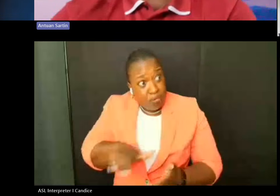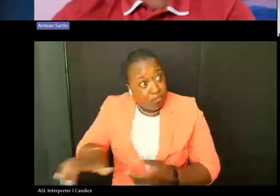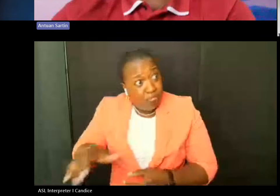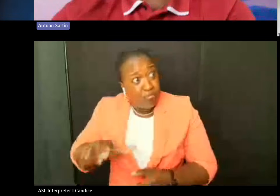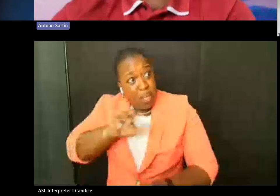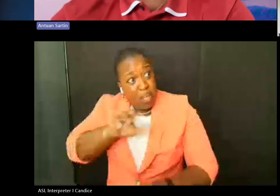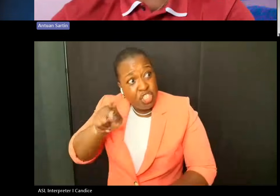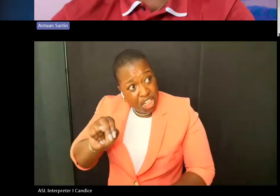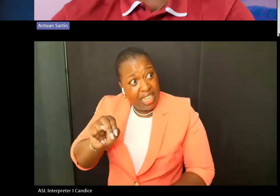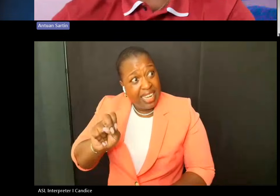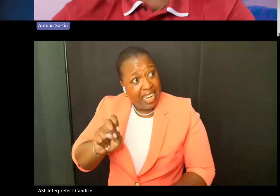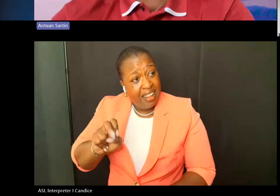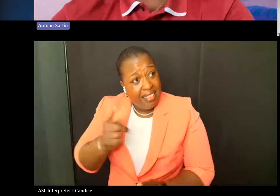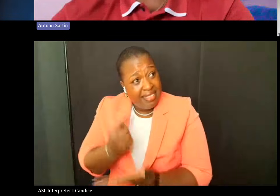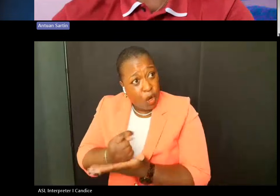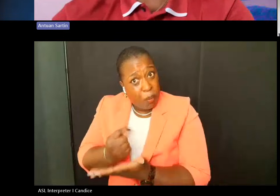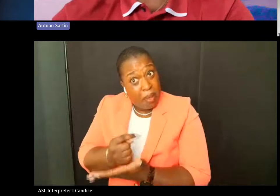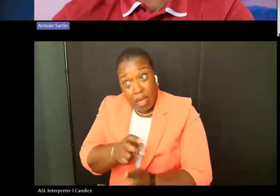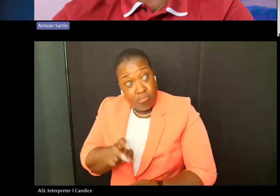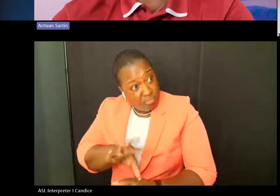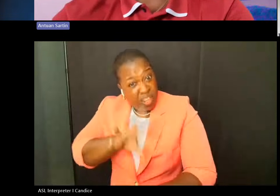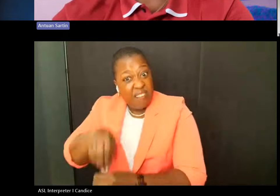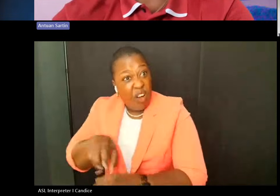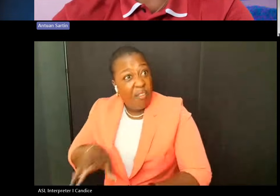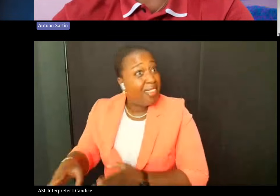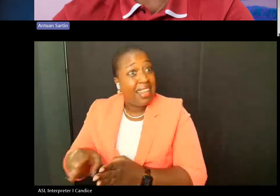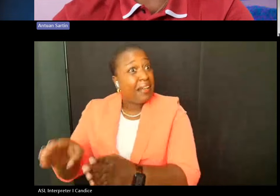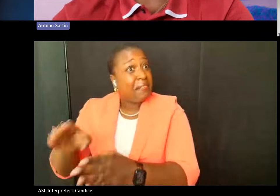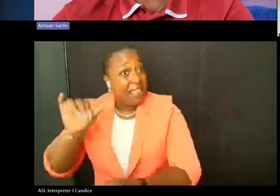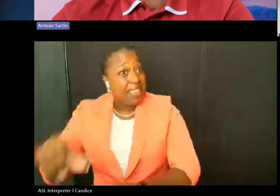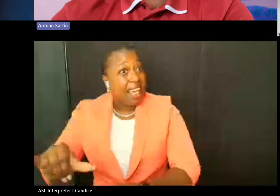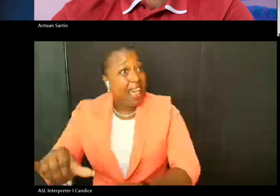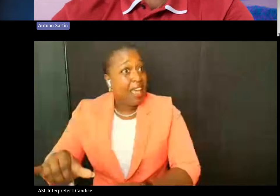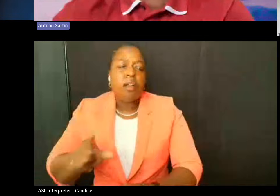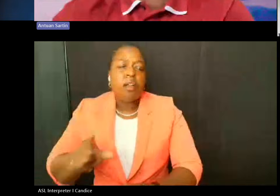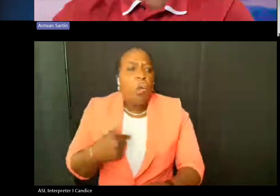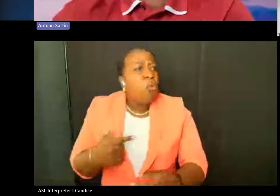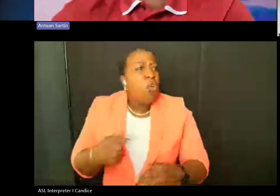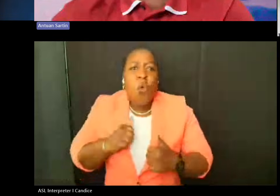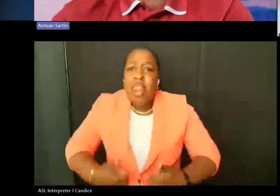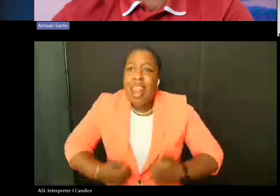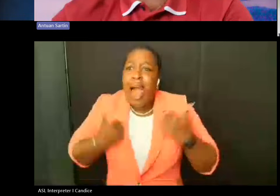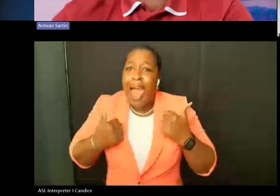And so, that was the biggest -- that's been the biggest challenge even to this day. The reason